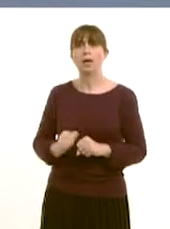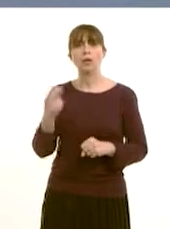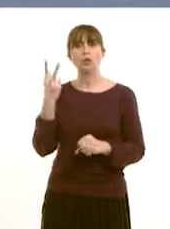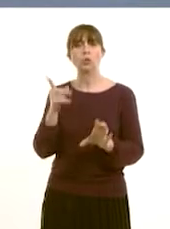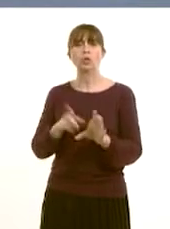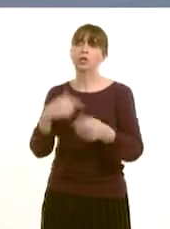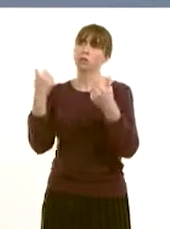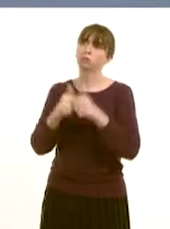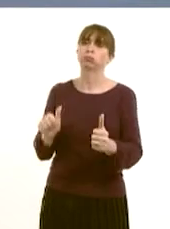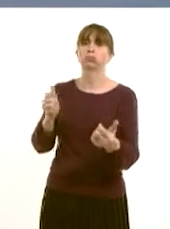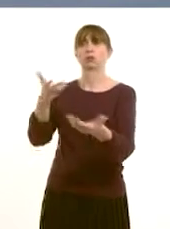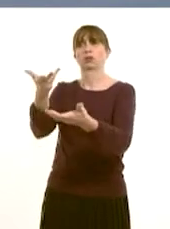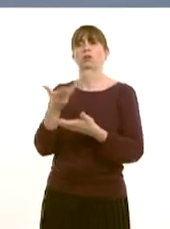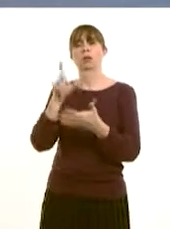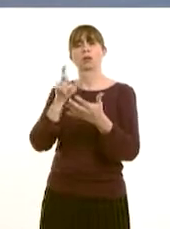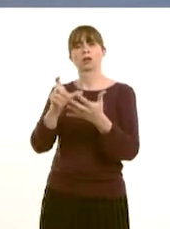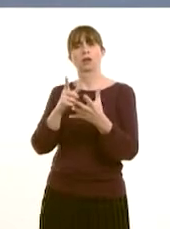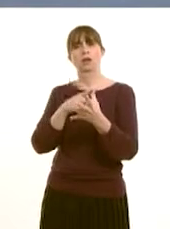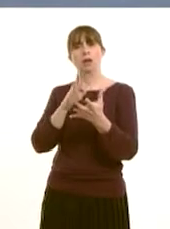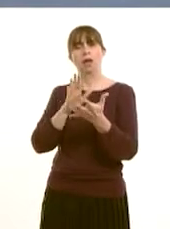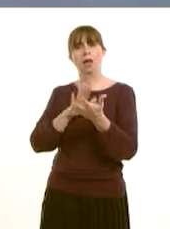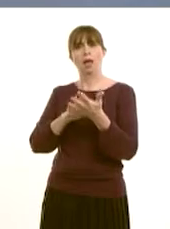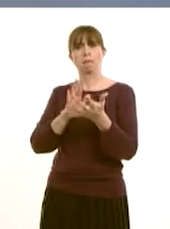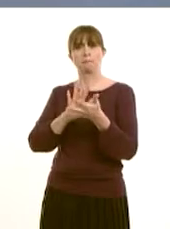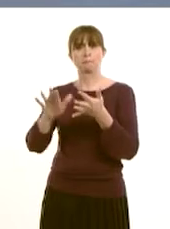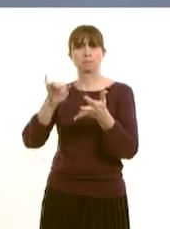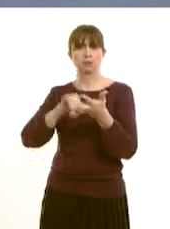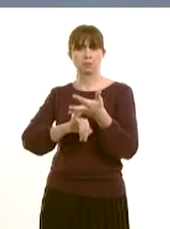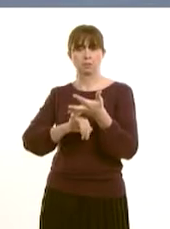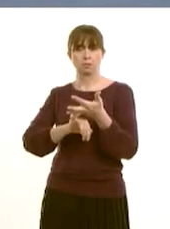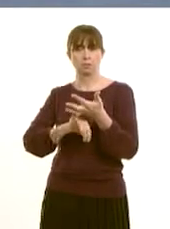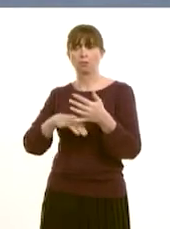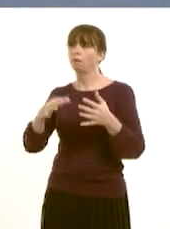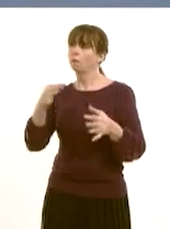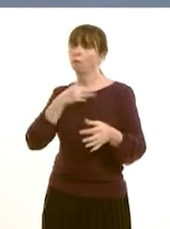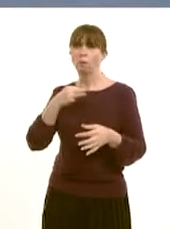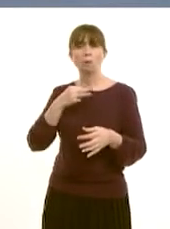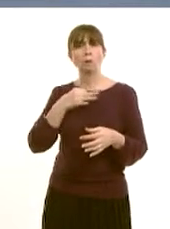Such a delay at such a very vulnerable time in the life of our youngsters is quite unacceptable,